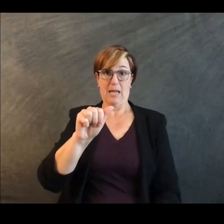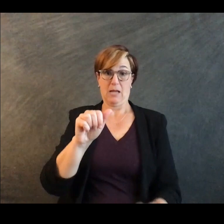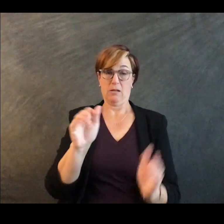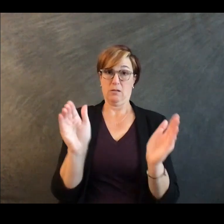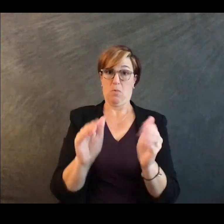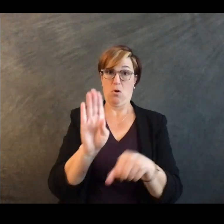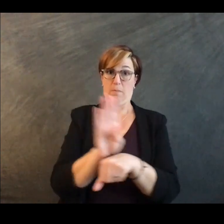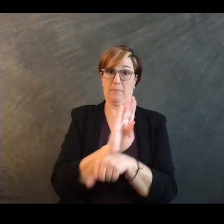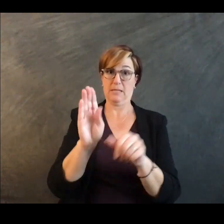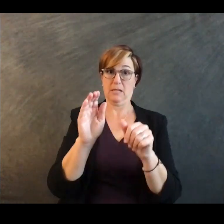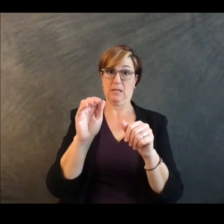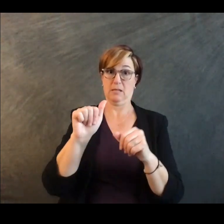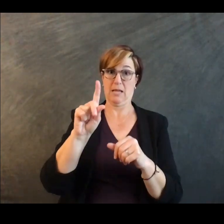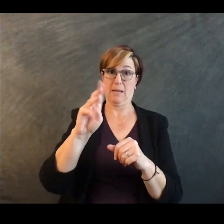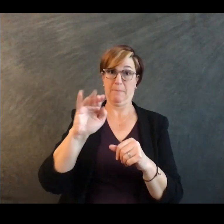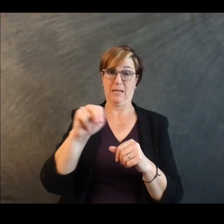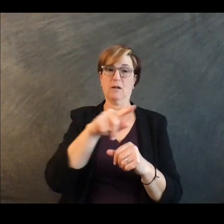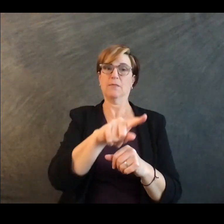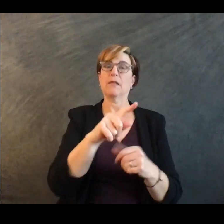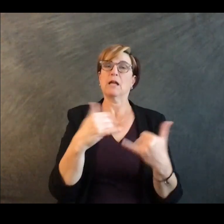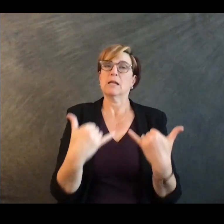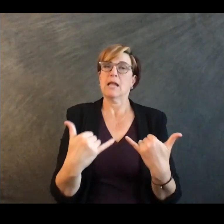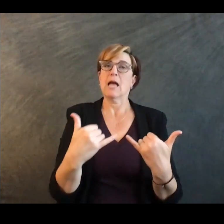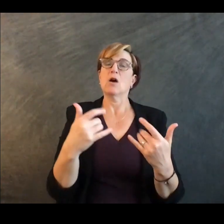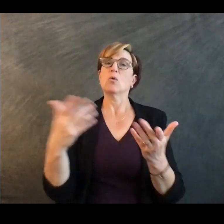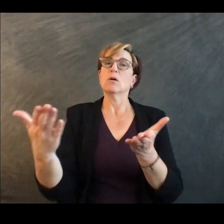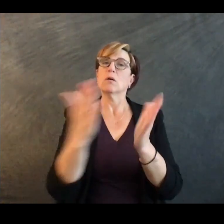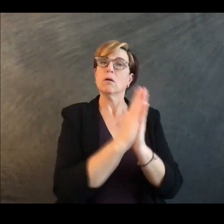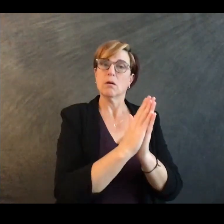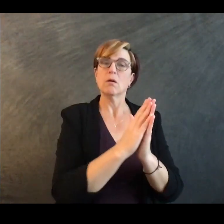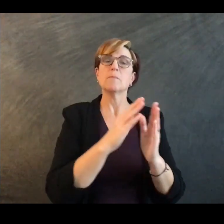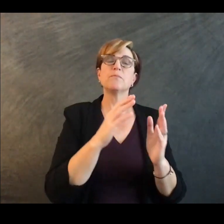more than 70 billion dollars in guaranteed loans and will provide